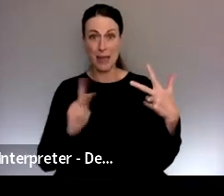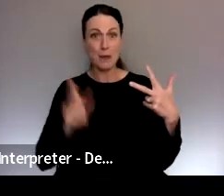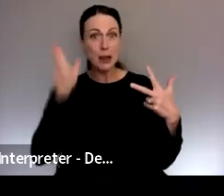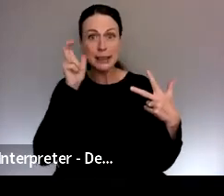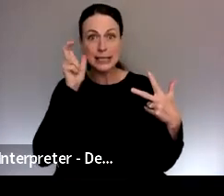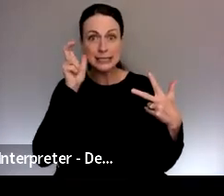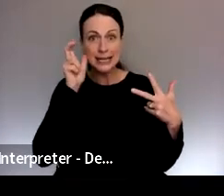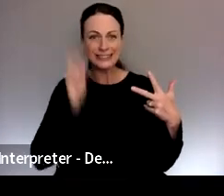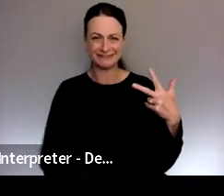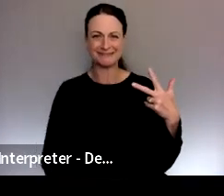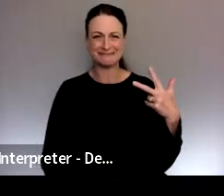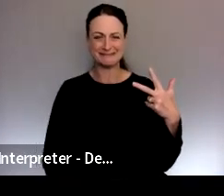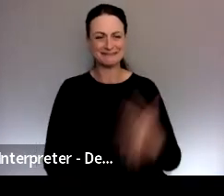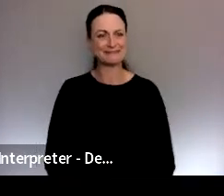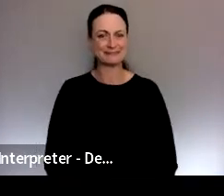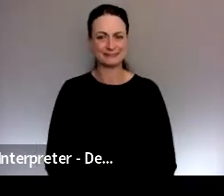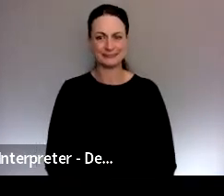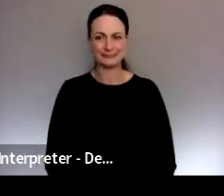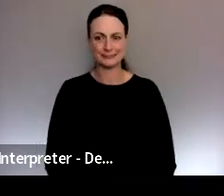listening to a presentation.